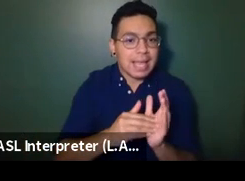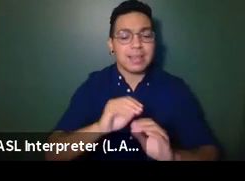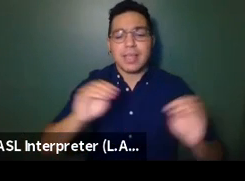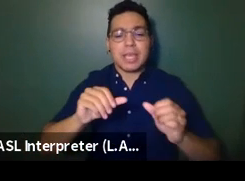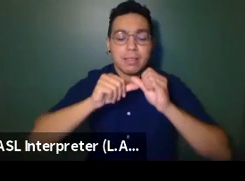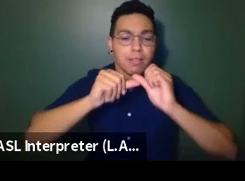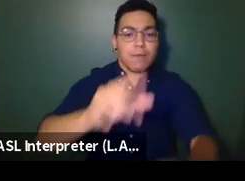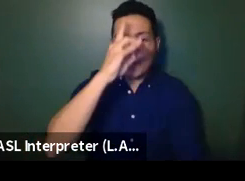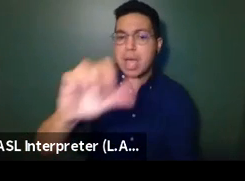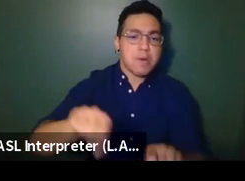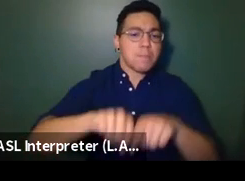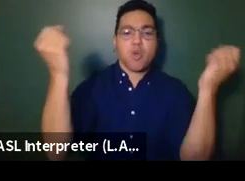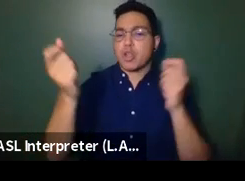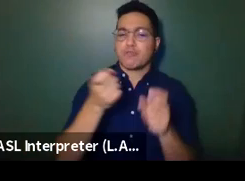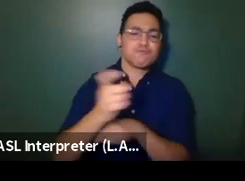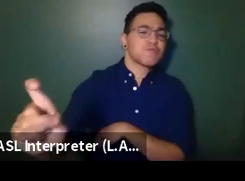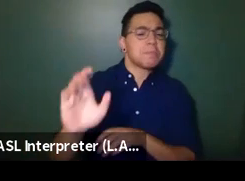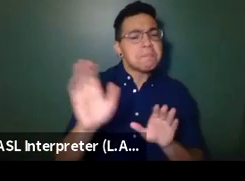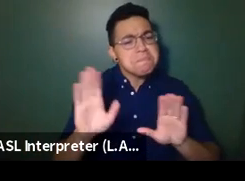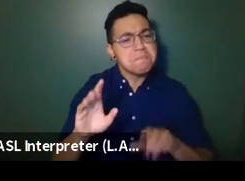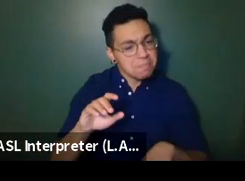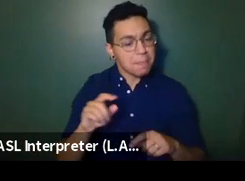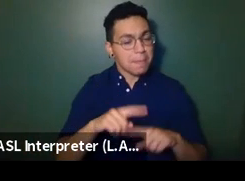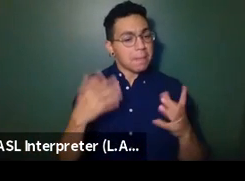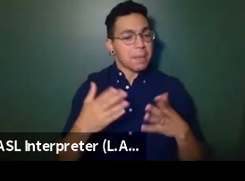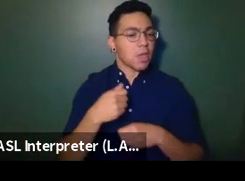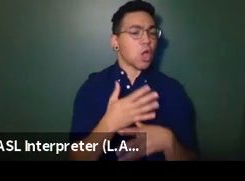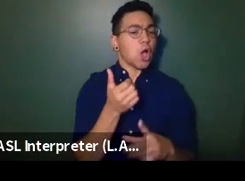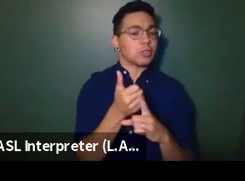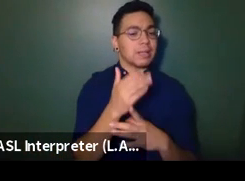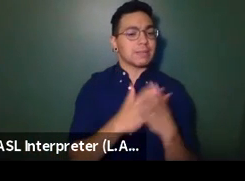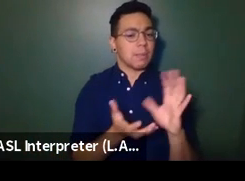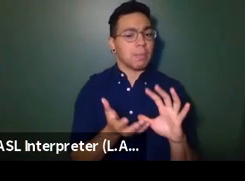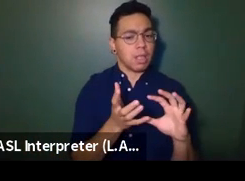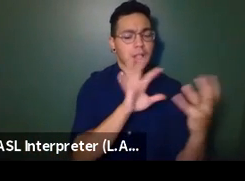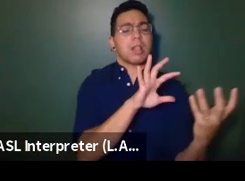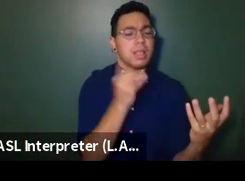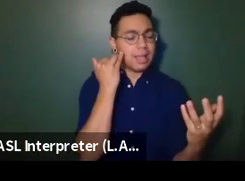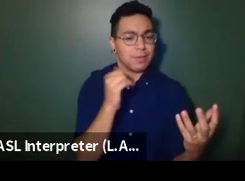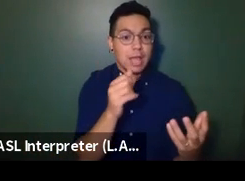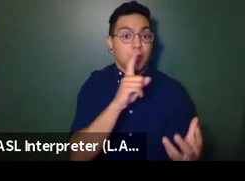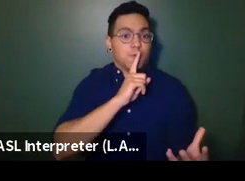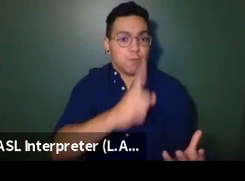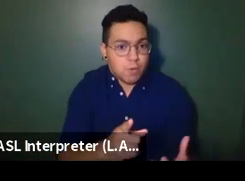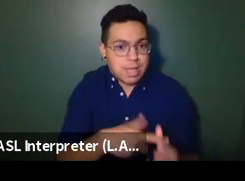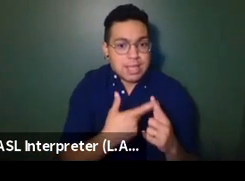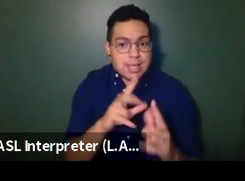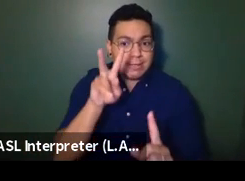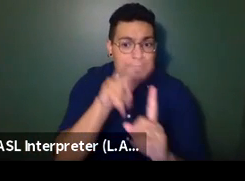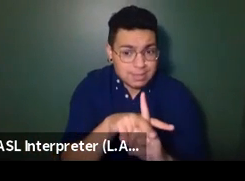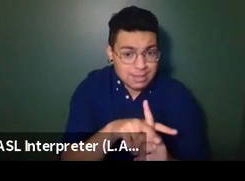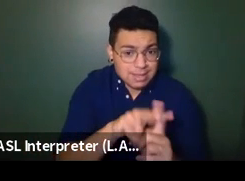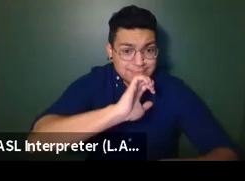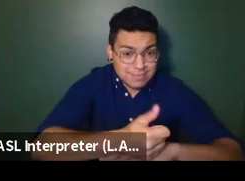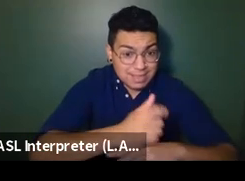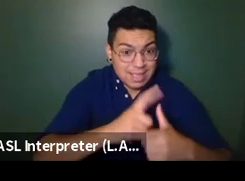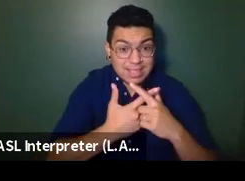Katherine Livick - ESD 112: but you might want to, you might cause yourself some chaos if you're not real careful there. So I like to spend time pointing out what that one means